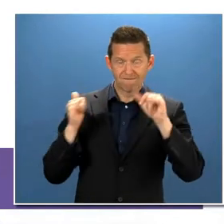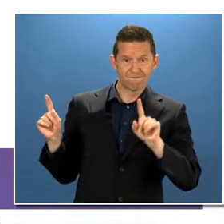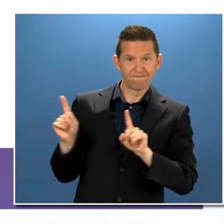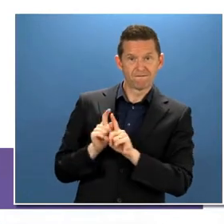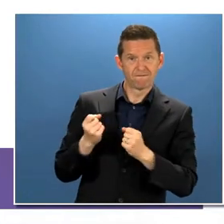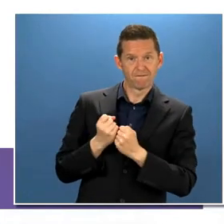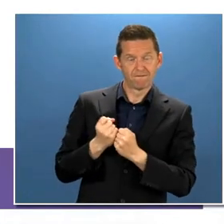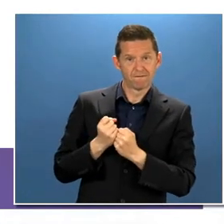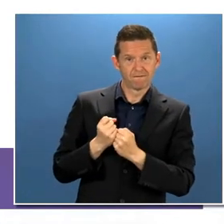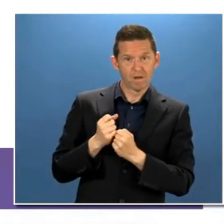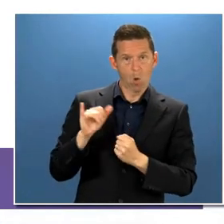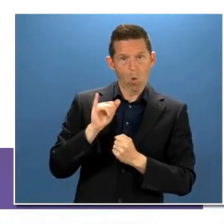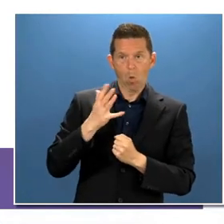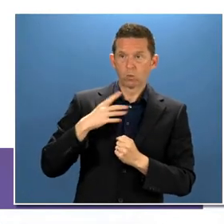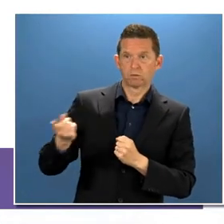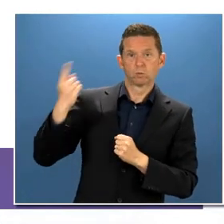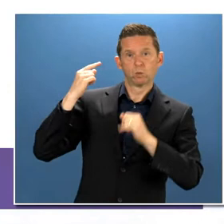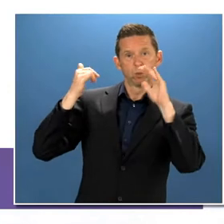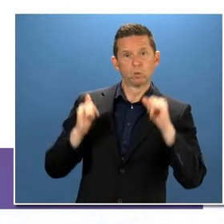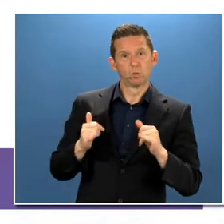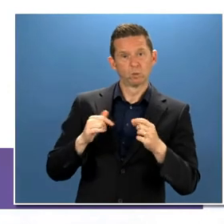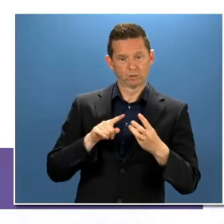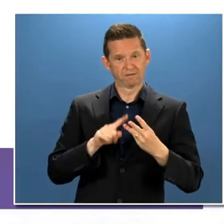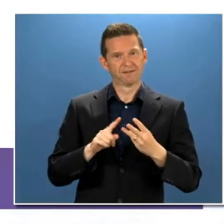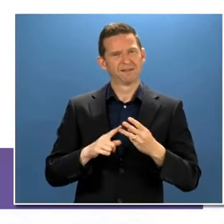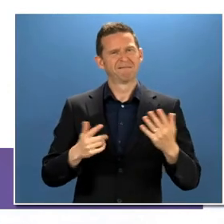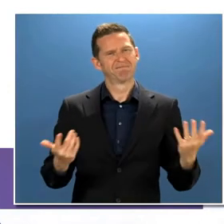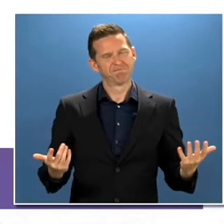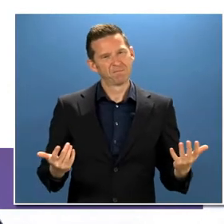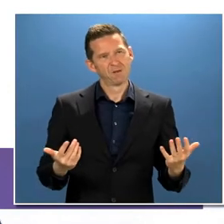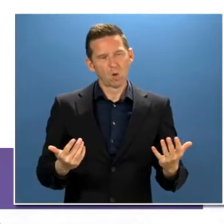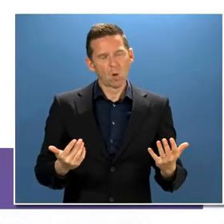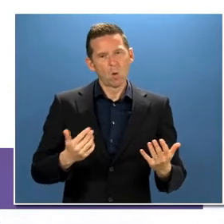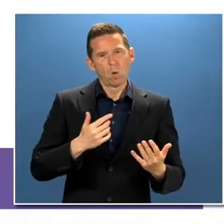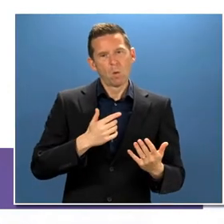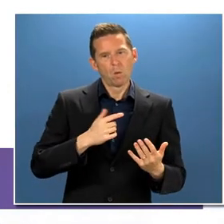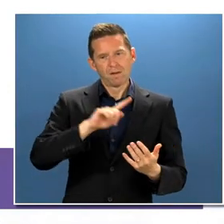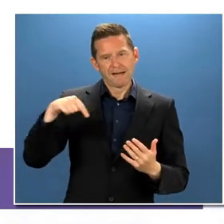themselves of those rights, so we need to have a multitude of policy frameworks